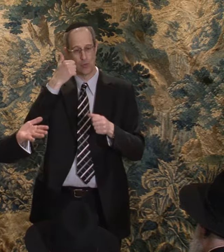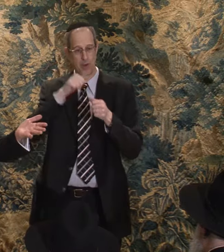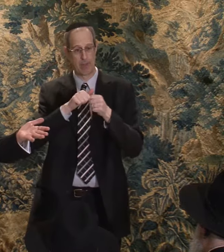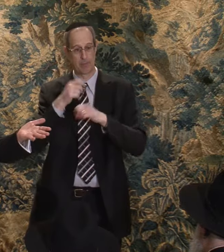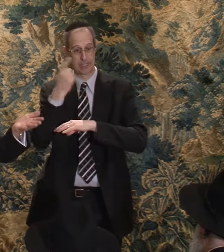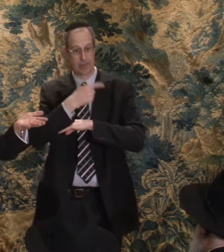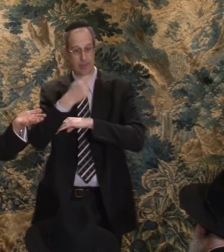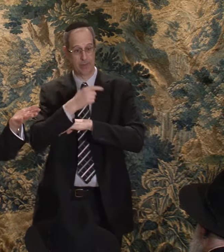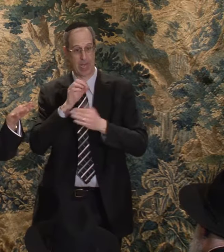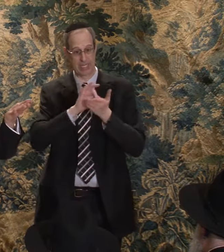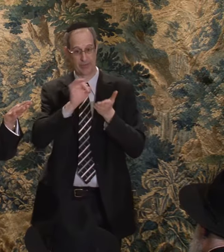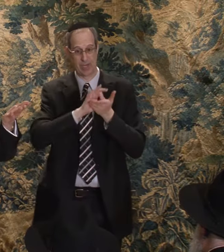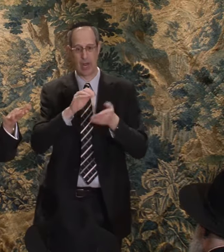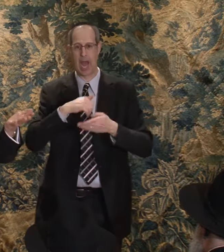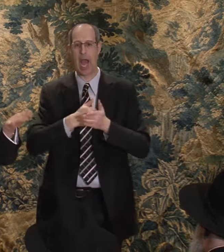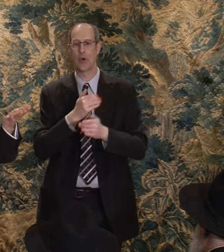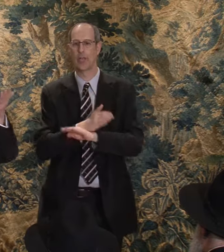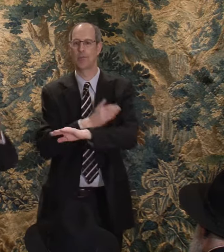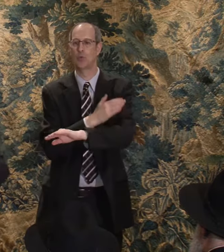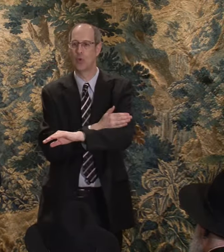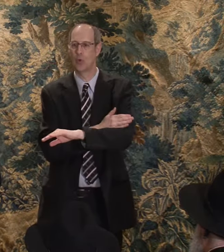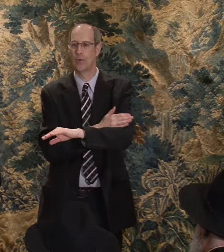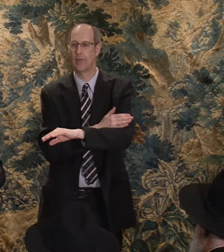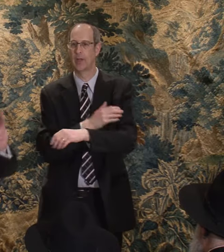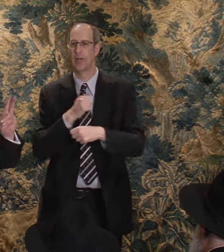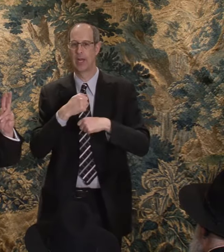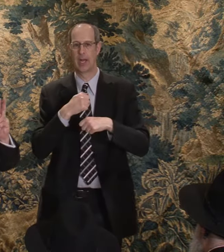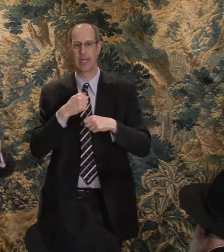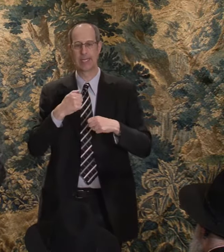ourselves how do we improve to another library to have that lave Toby the small